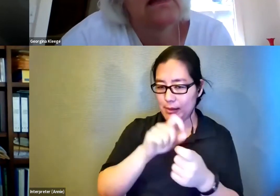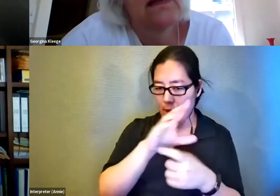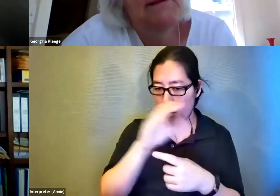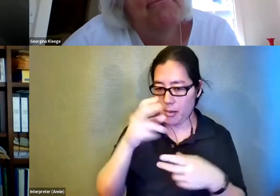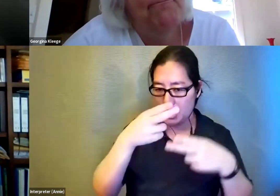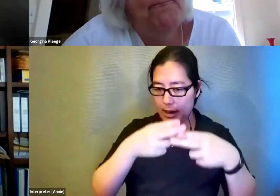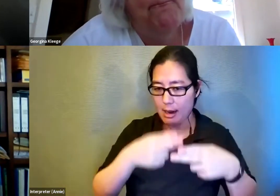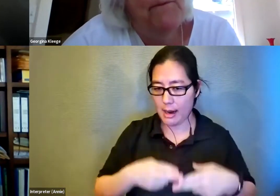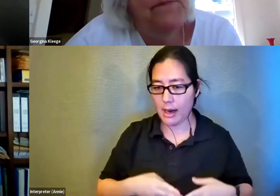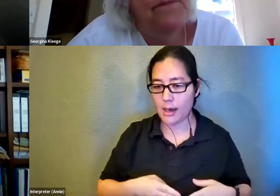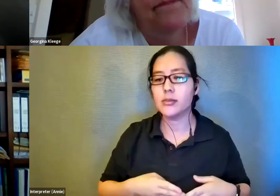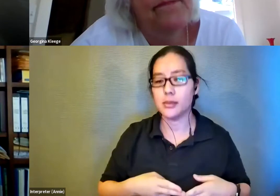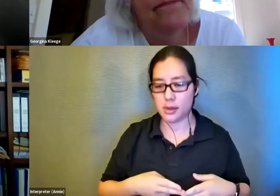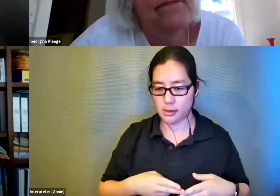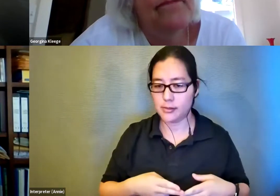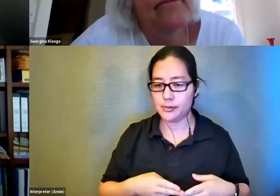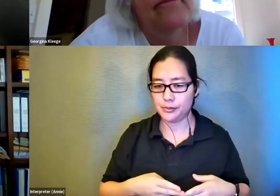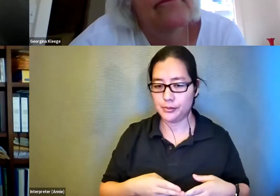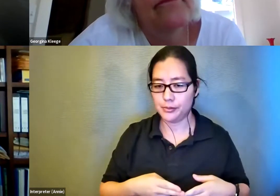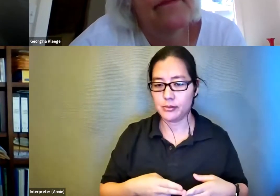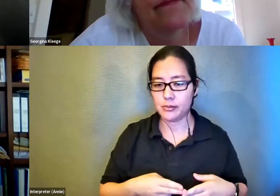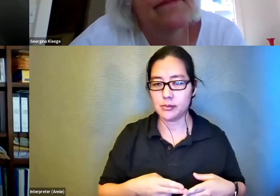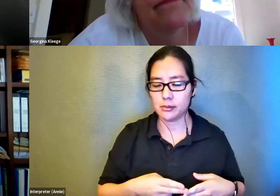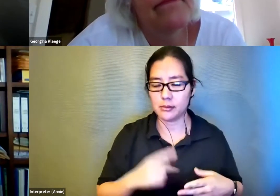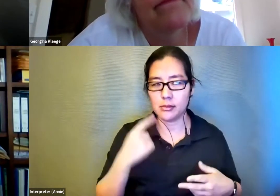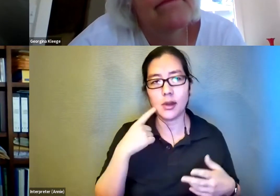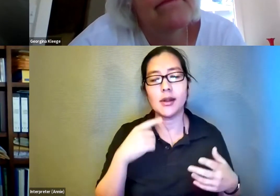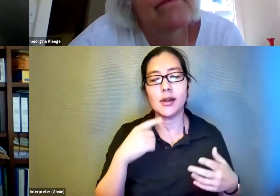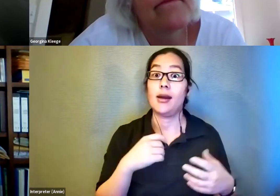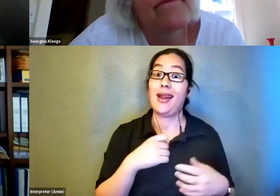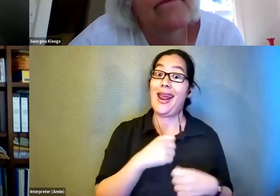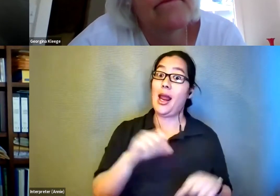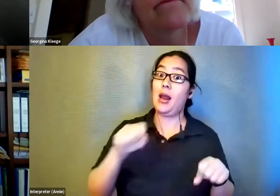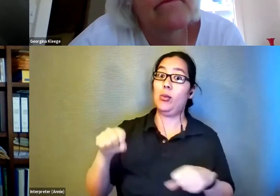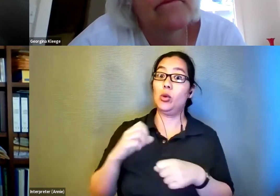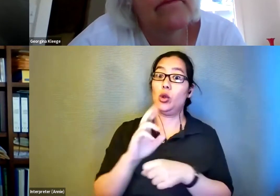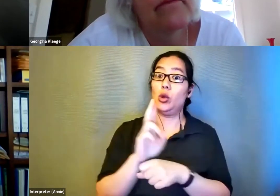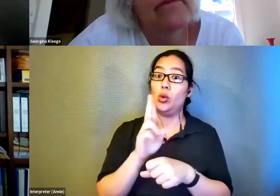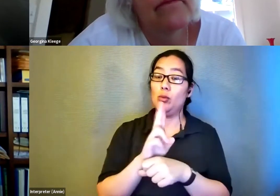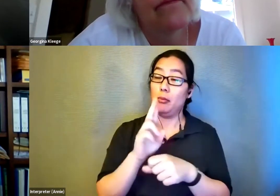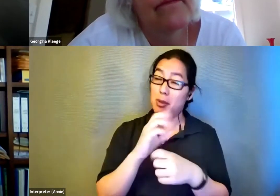color pieces with large print, Braille, raised lines and distinctive fill